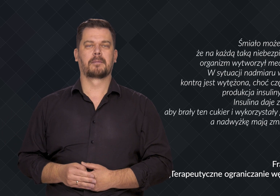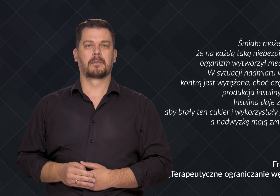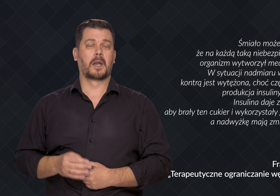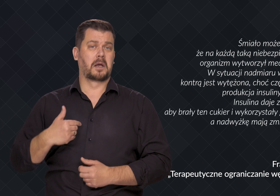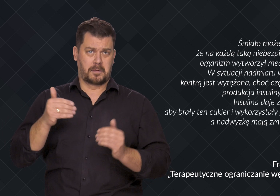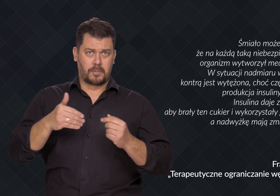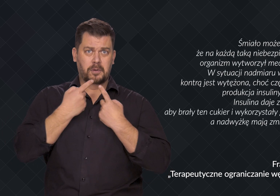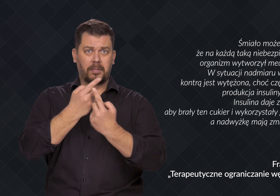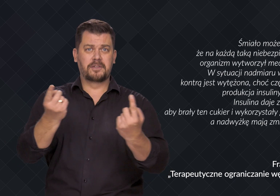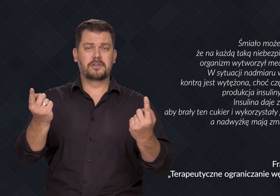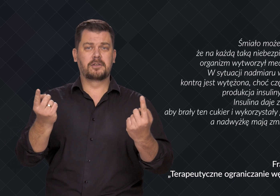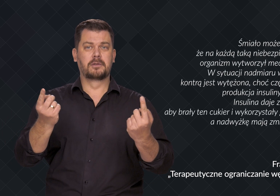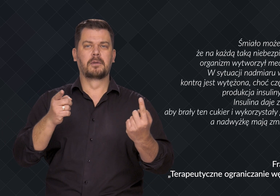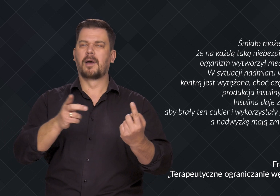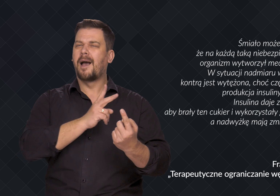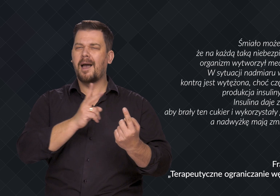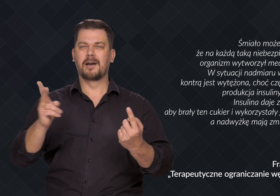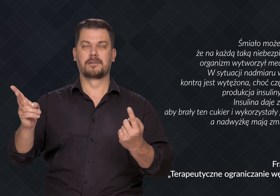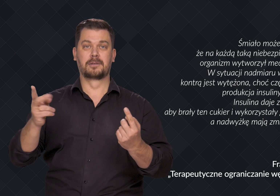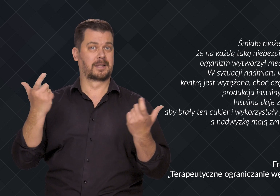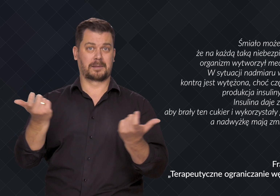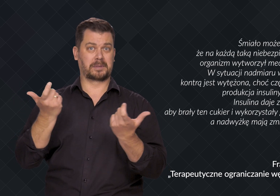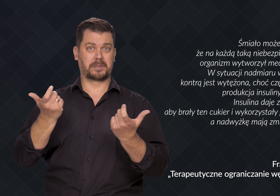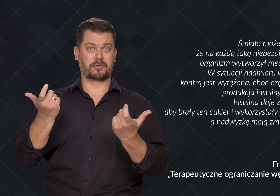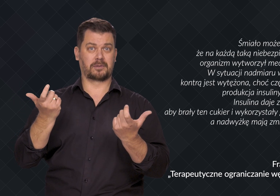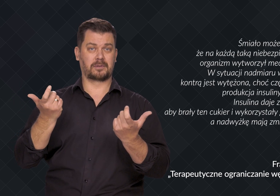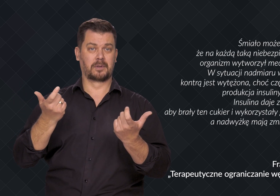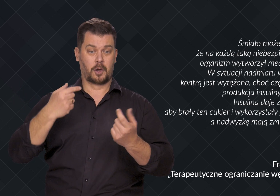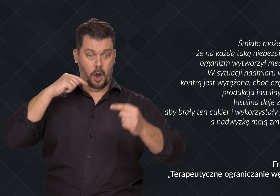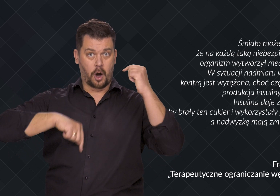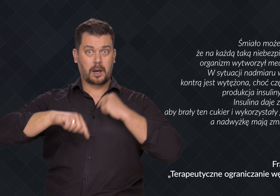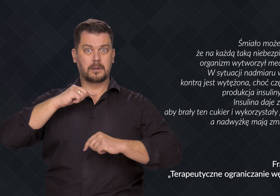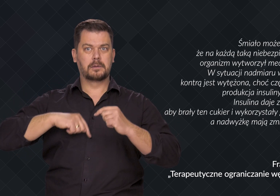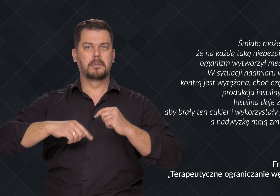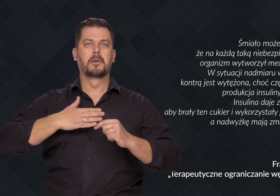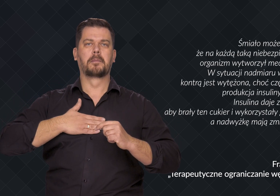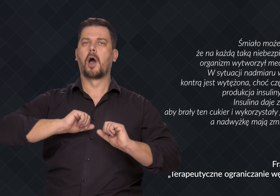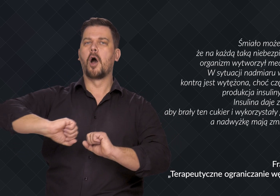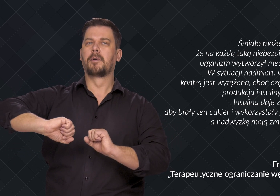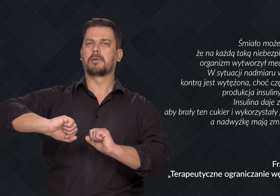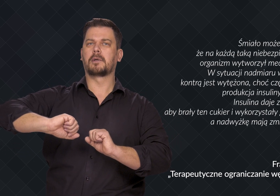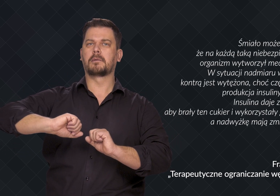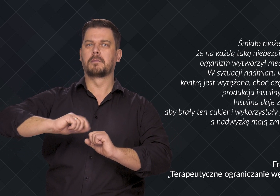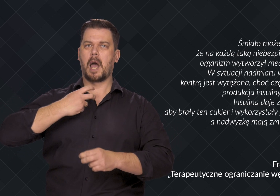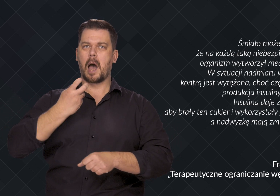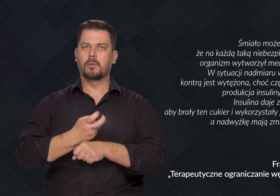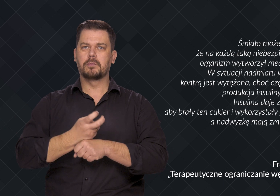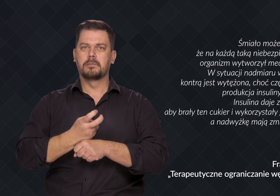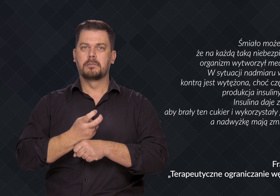We can confidently say that for every such dangerous situation, the body has devised a countermeasure.